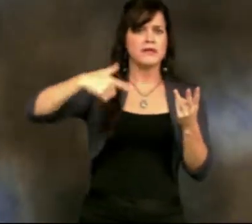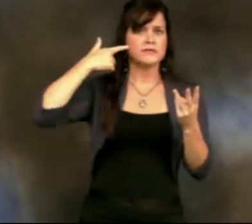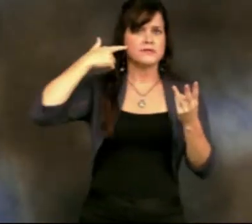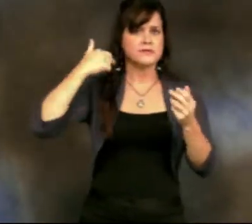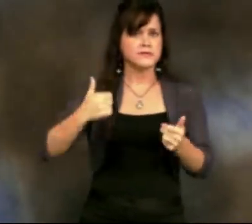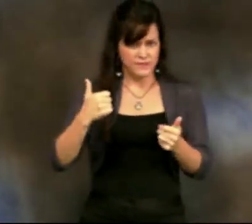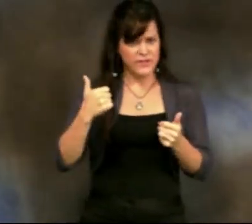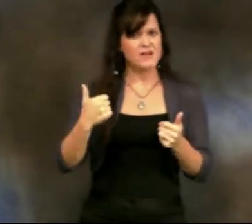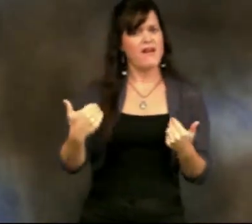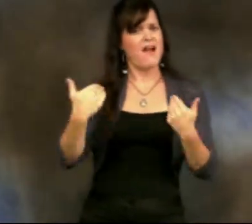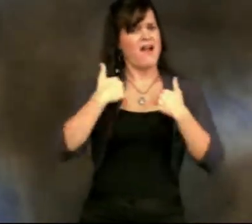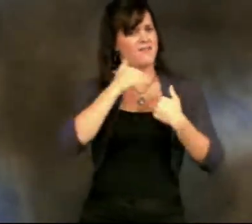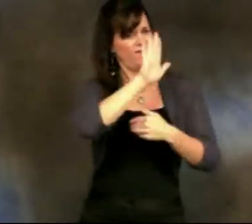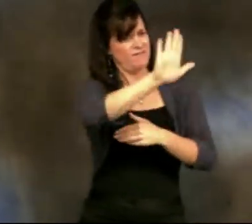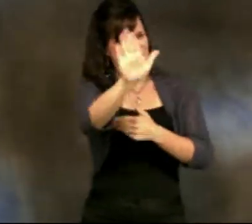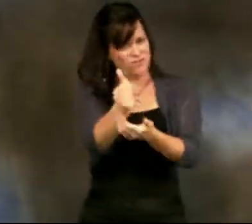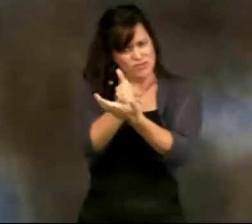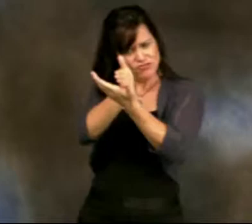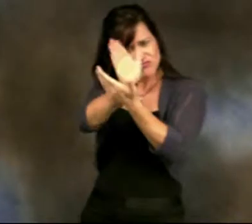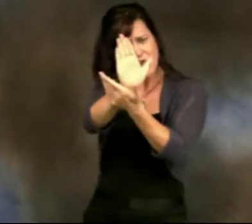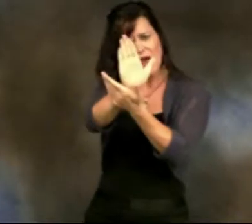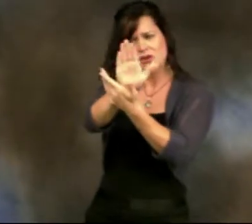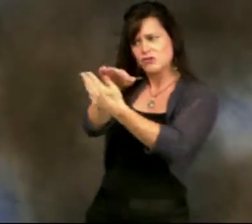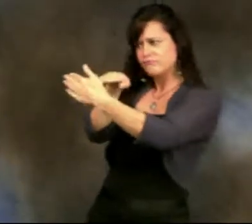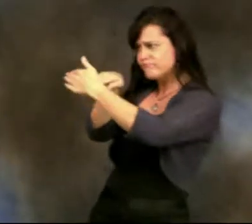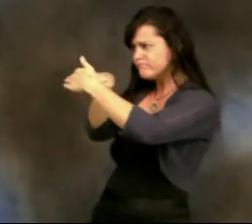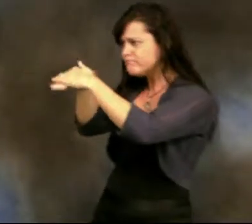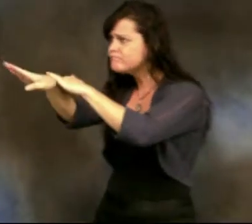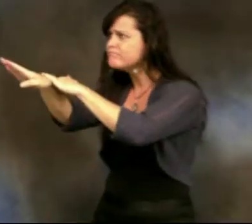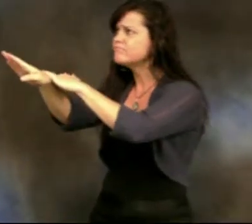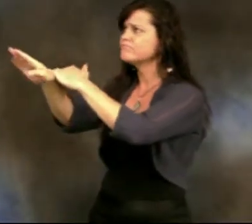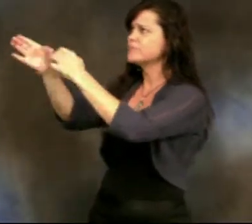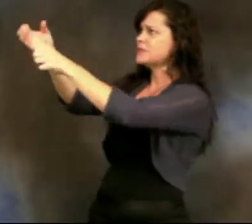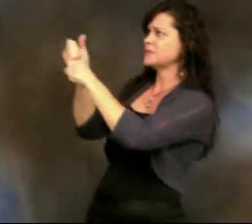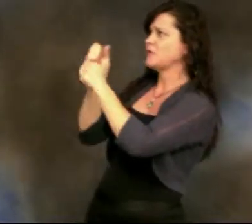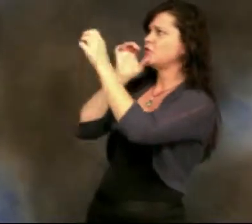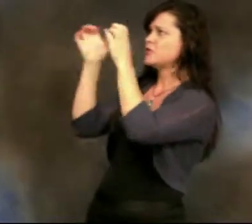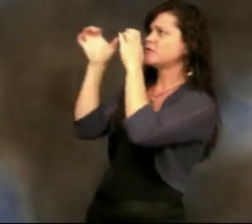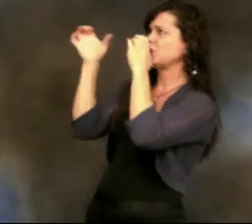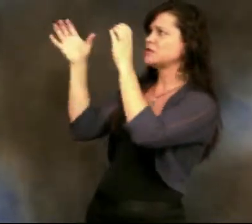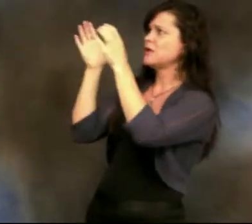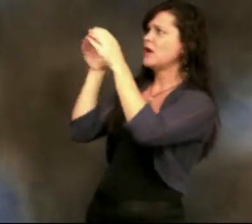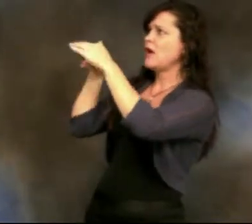individuals maintain the right to receive effective communication access in these health